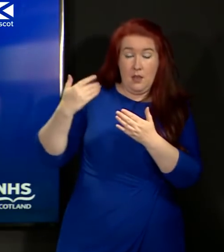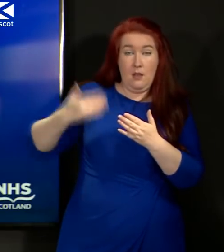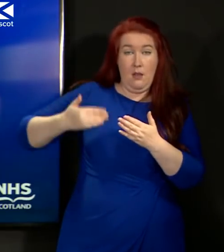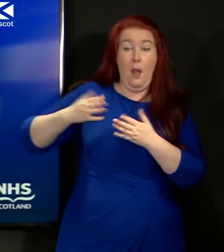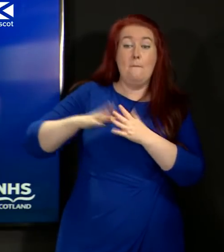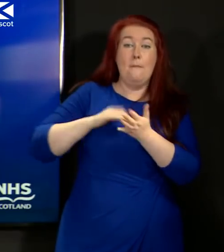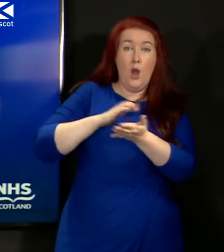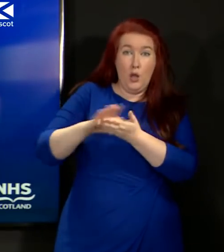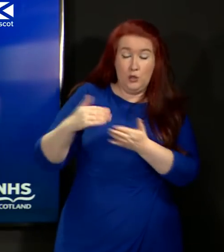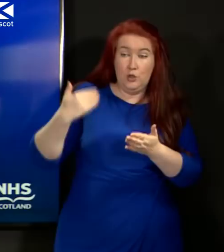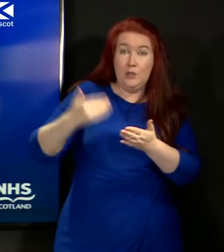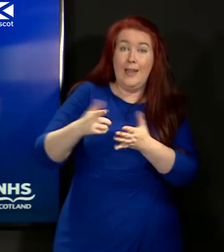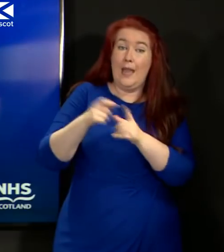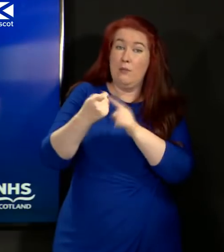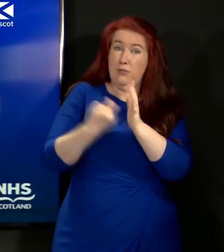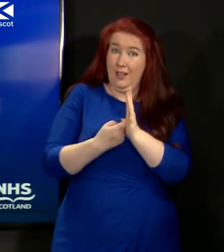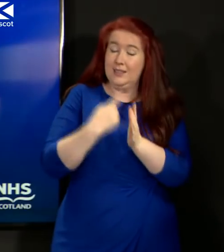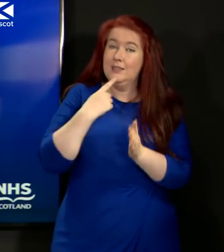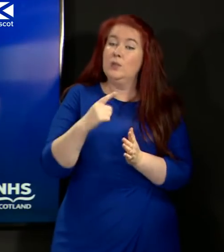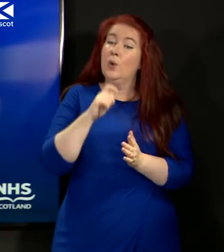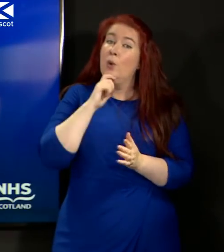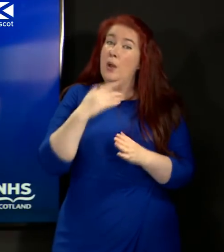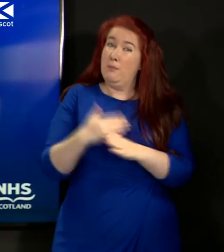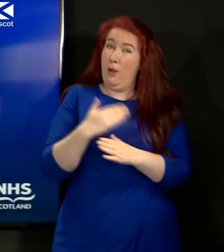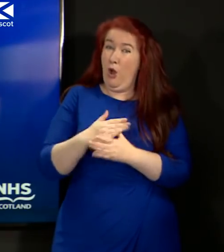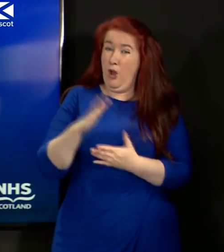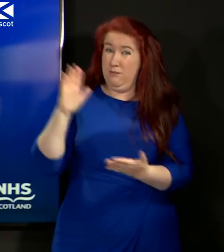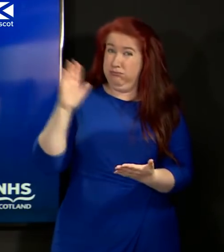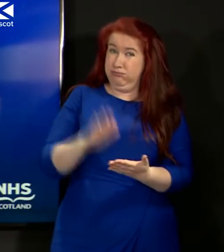Scotland's employment rate estimate fell over the quarter to 74.3%